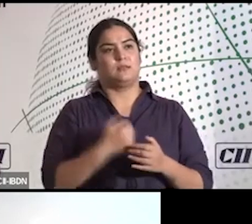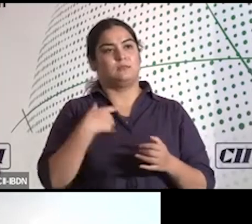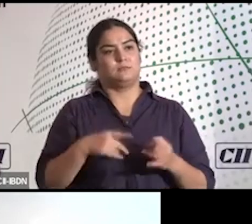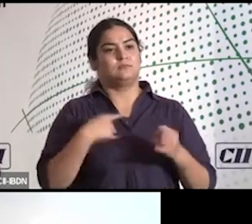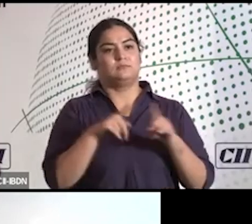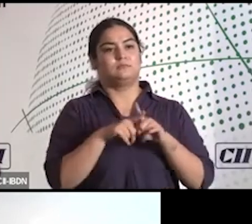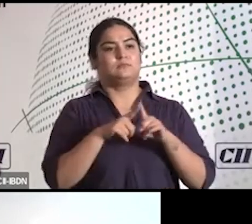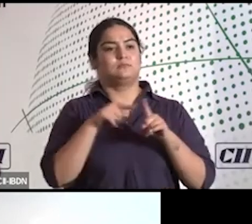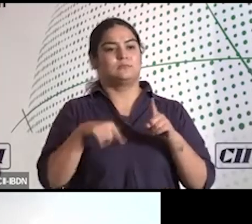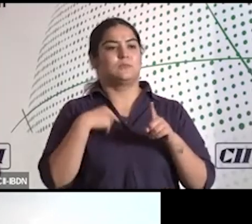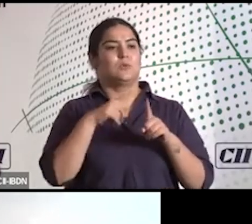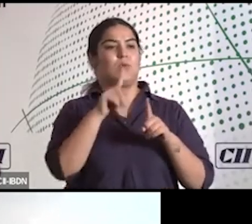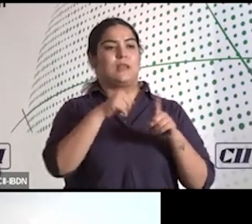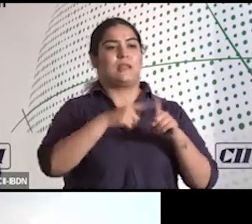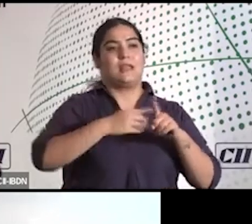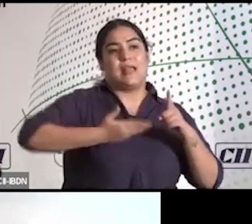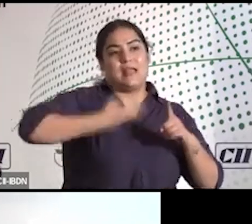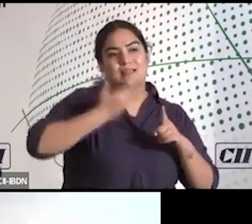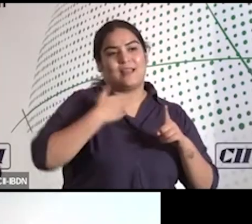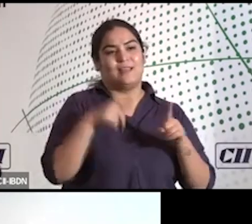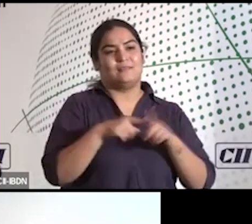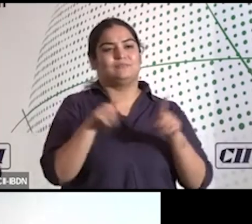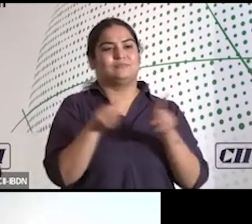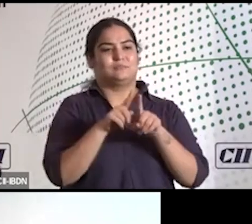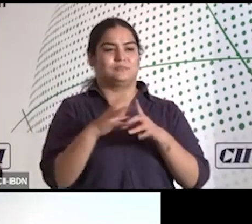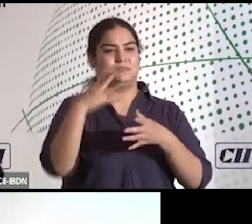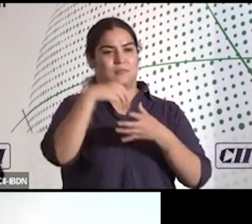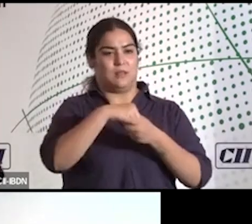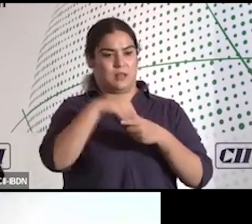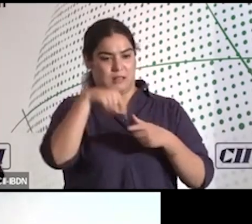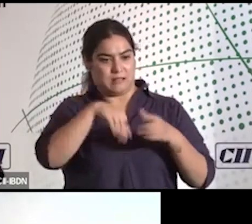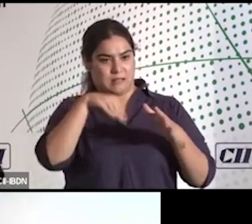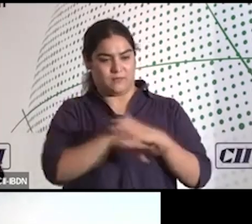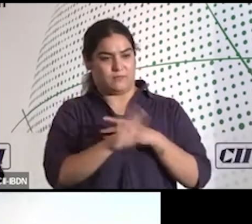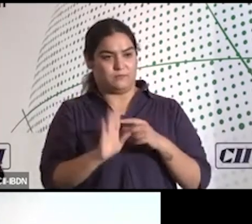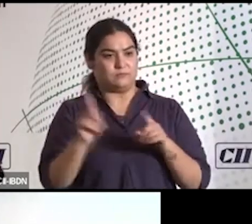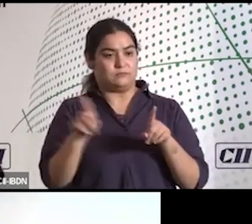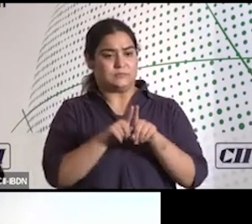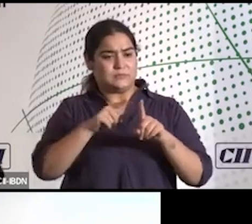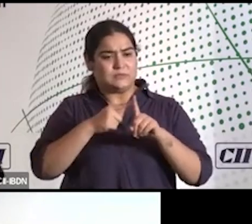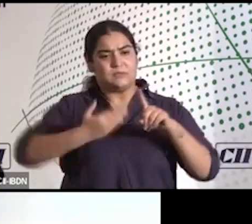There's a tree cemetery between Vienna and Venice,